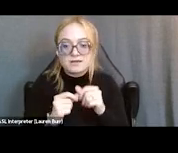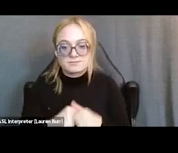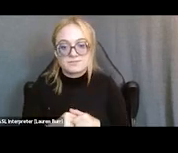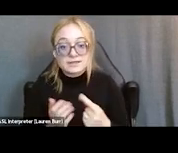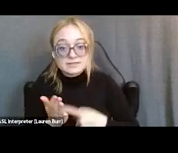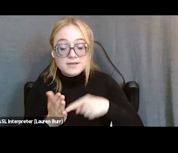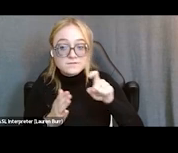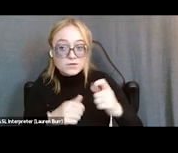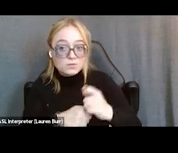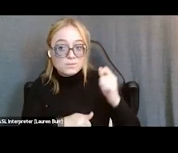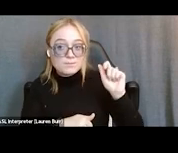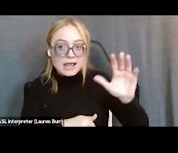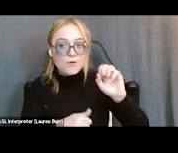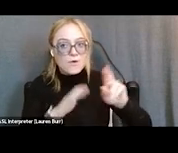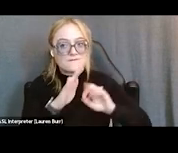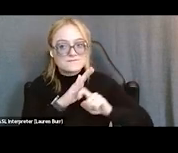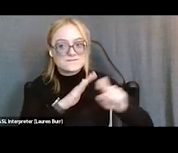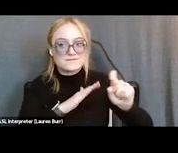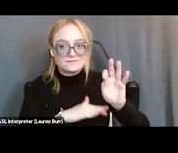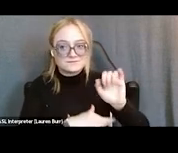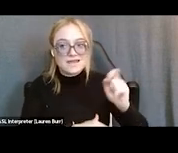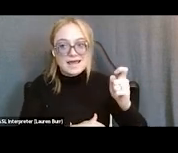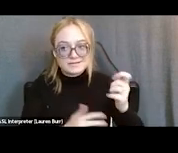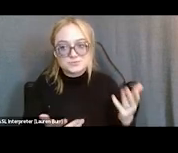if you have to fax it to us. Next slide please.